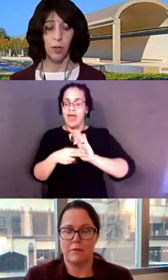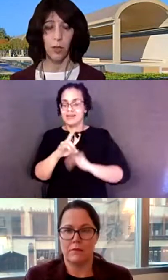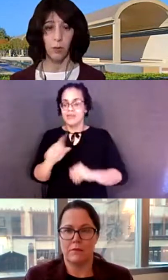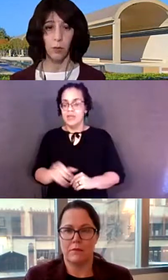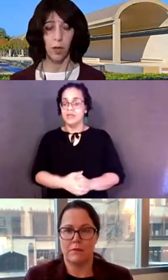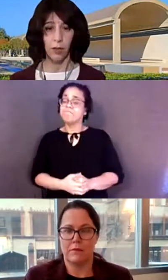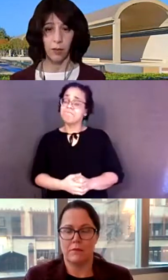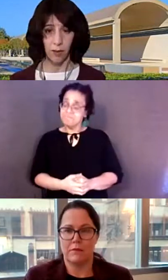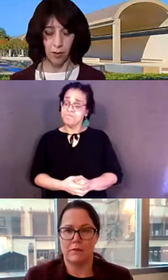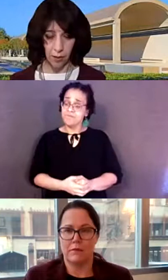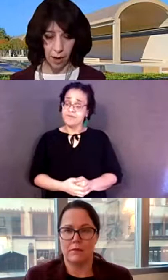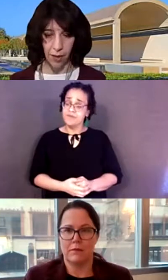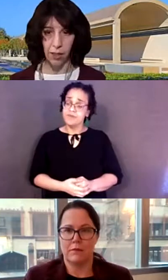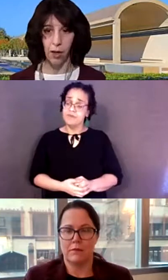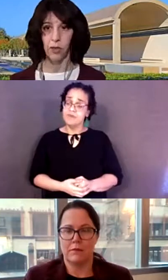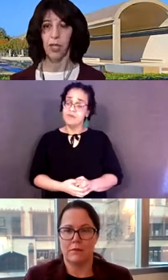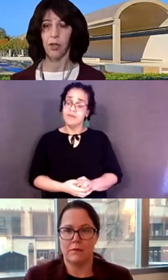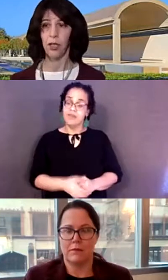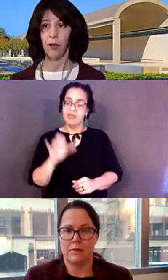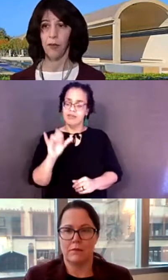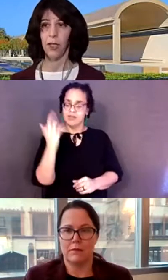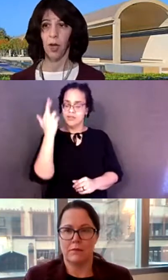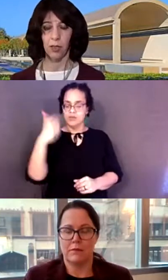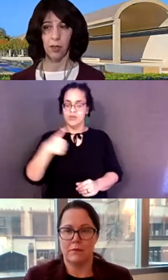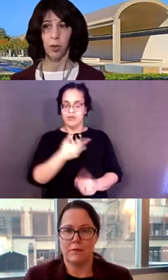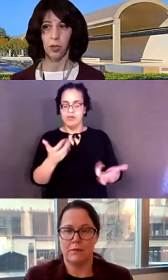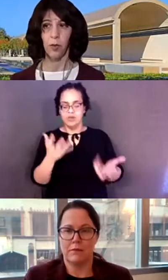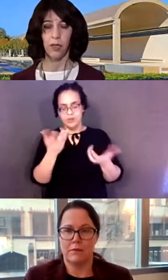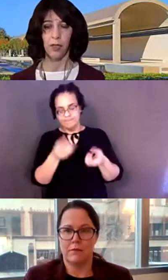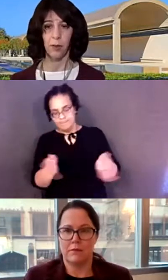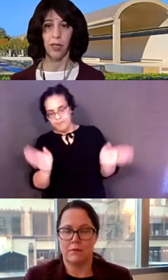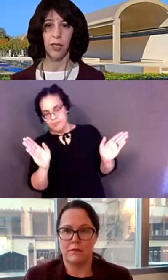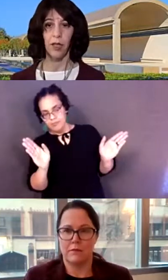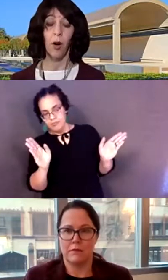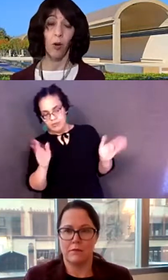to, want to have that conversation and figure out, is